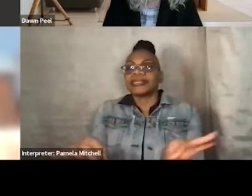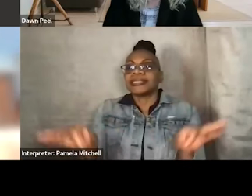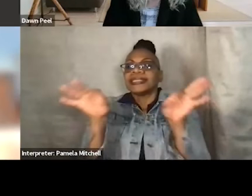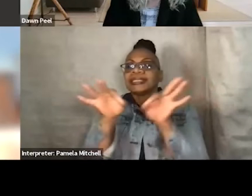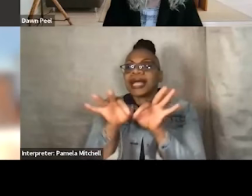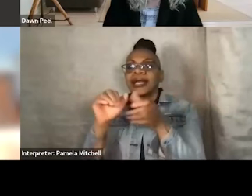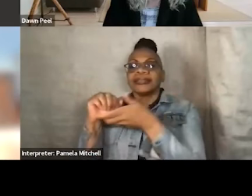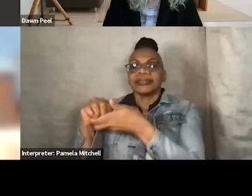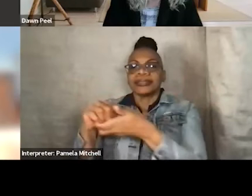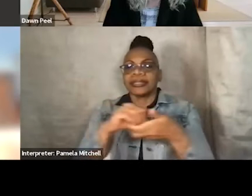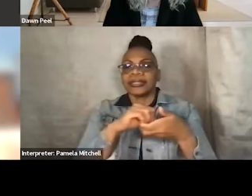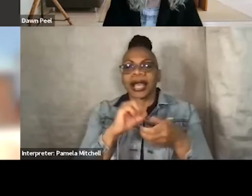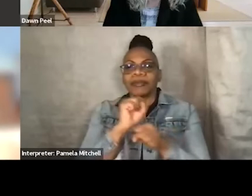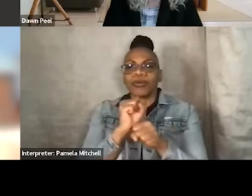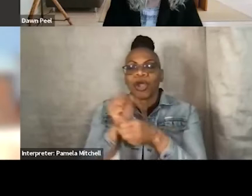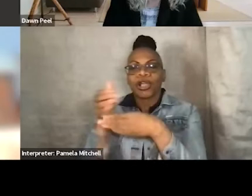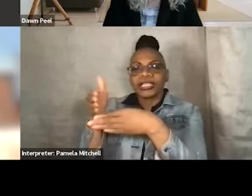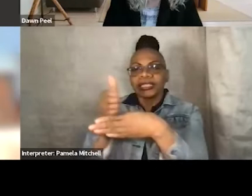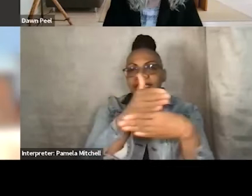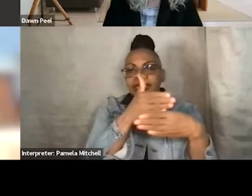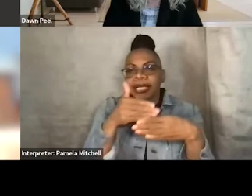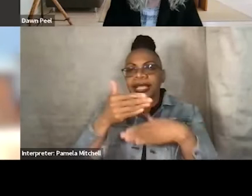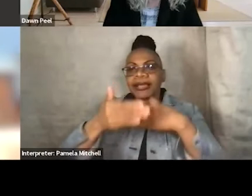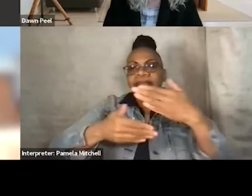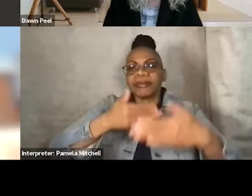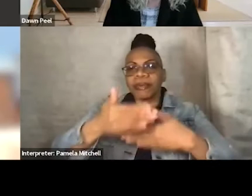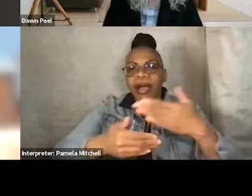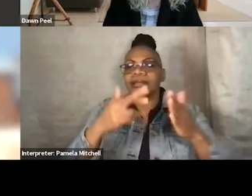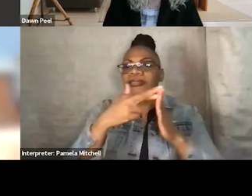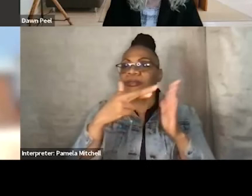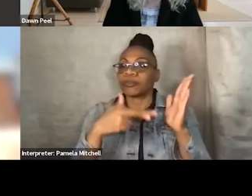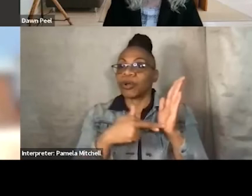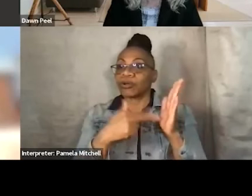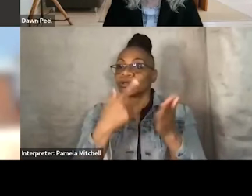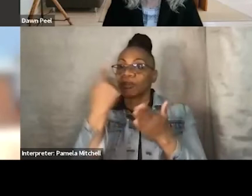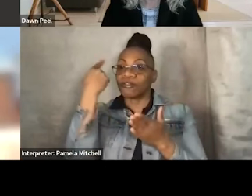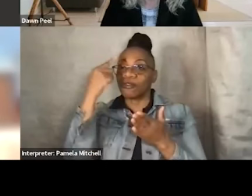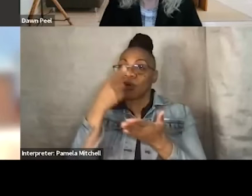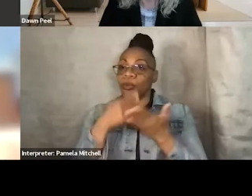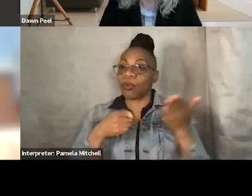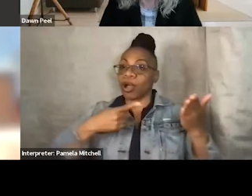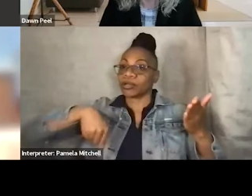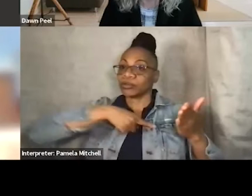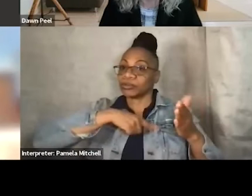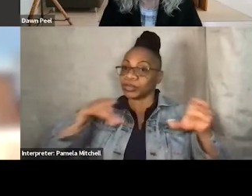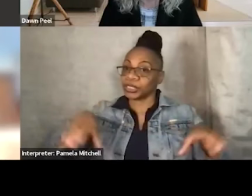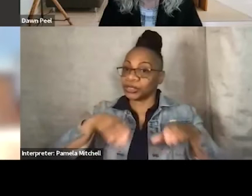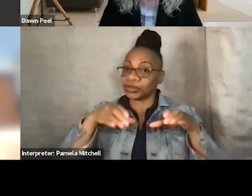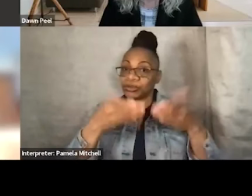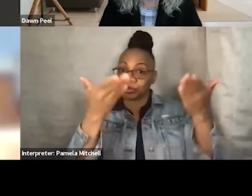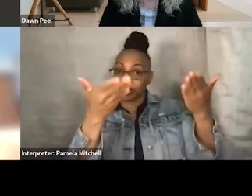is shared processes and protocols for what we're doing. And so this is where we're so grateful